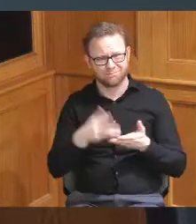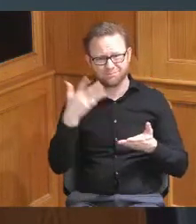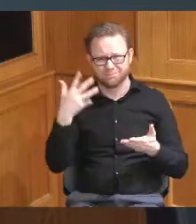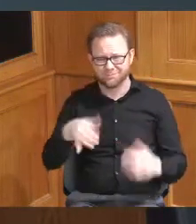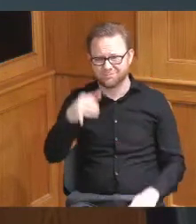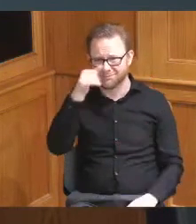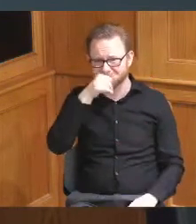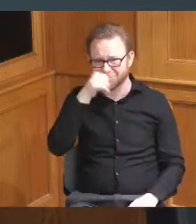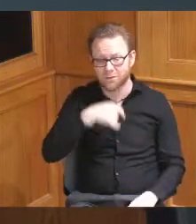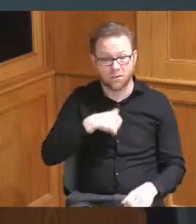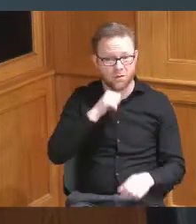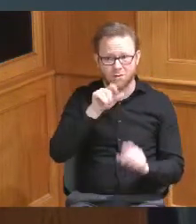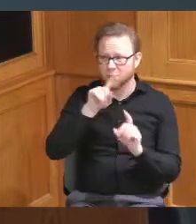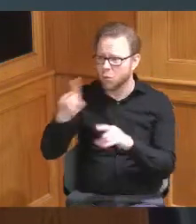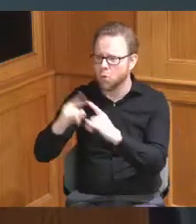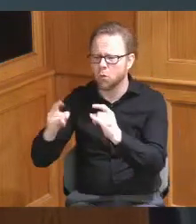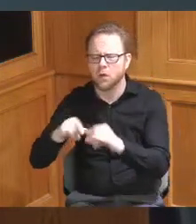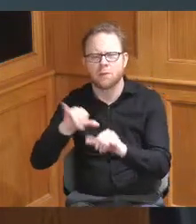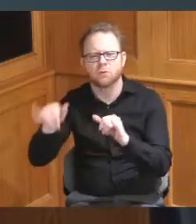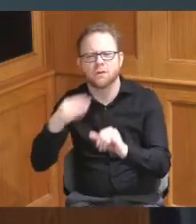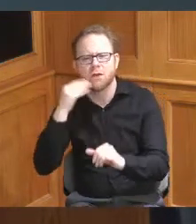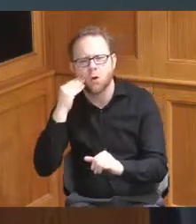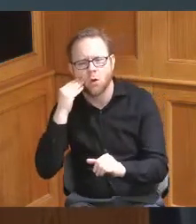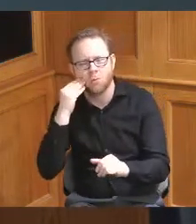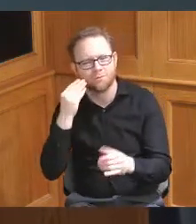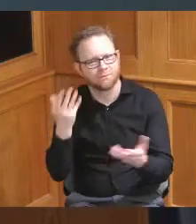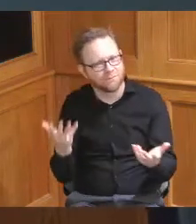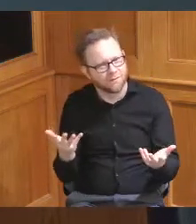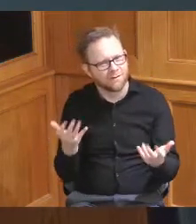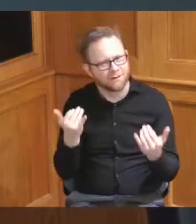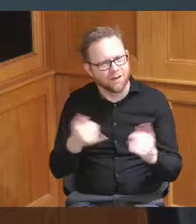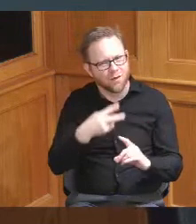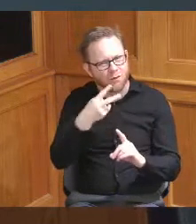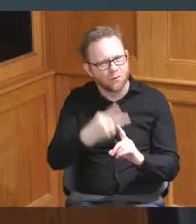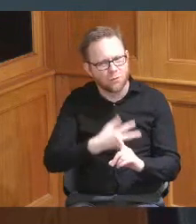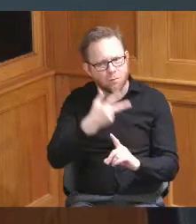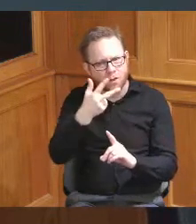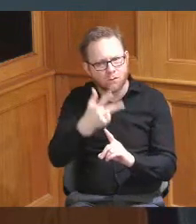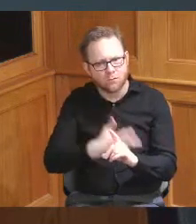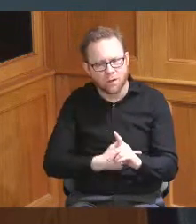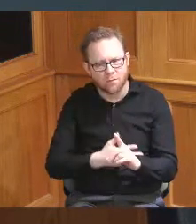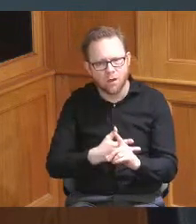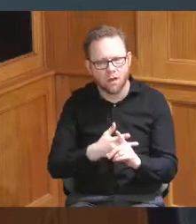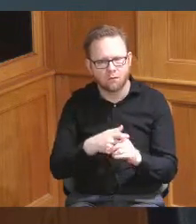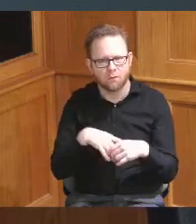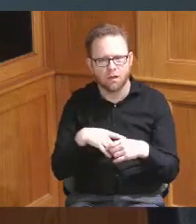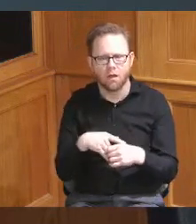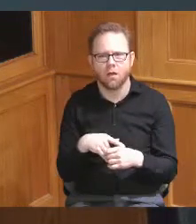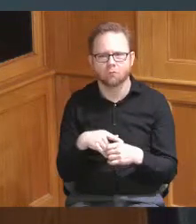well don't go to Camp just stay home now you got two or three months of no development so I love